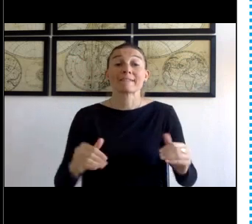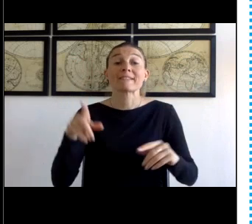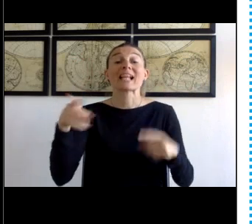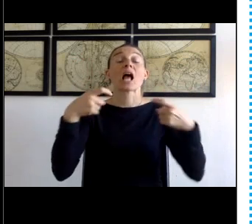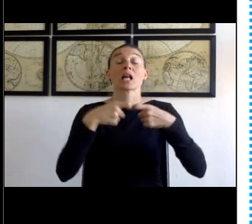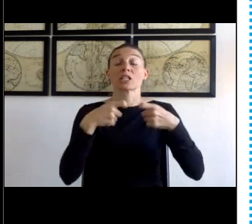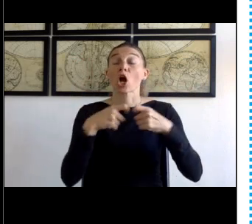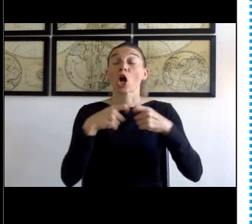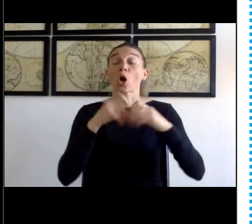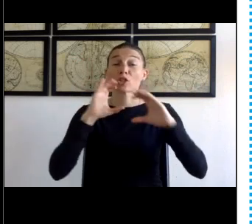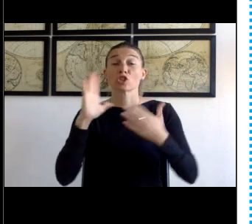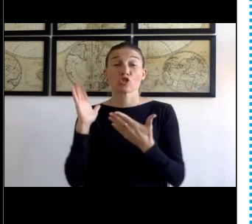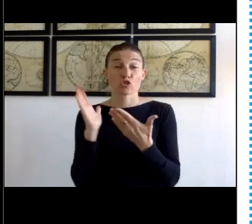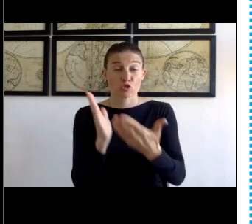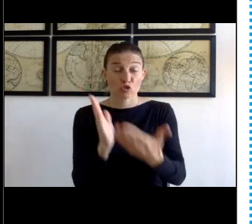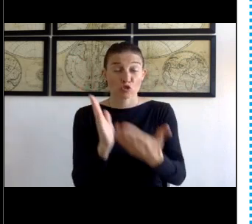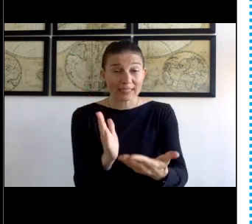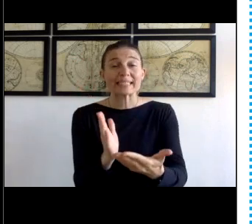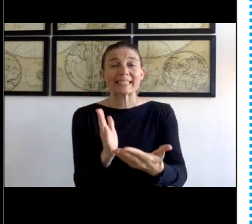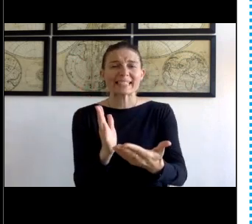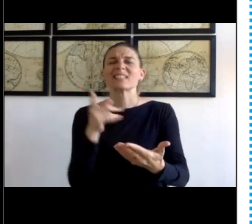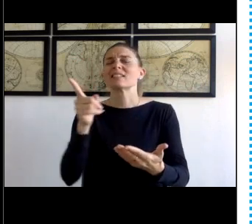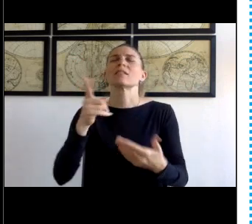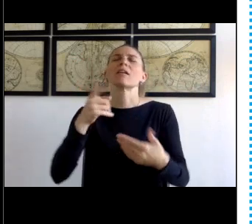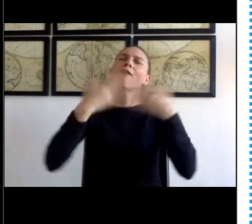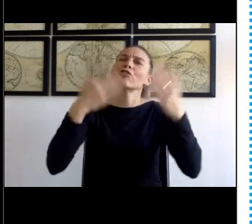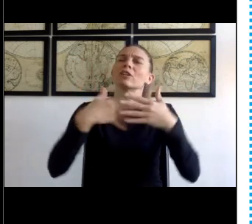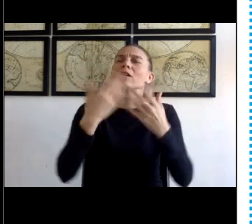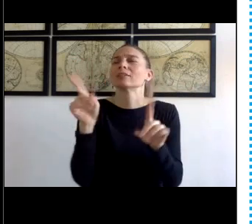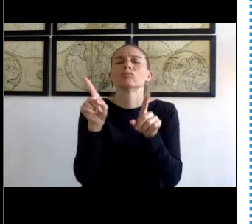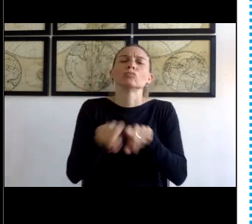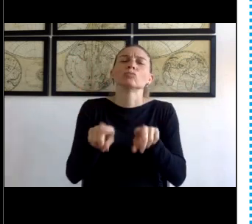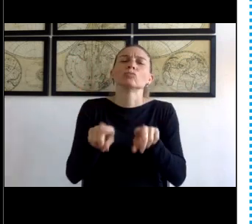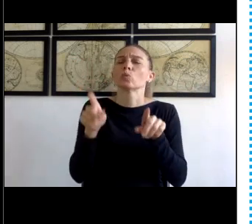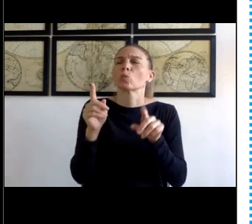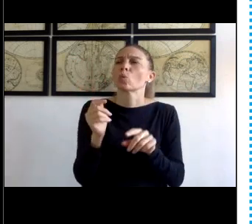These are your traditional phone calls or SMS that you can make